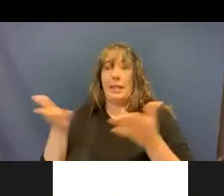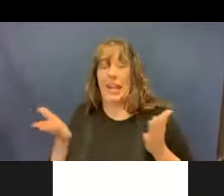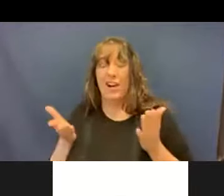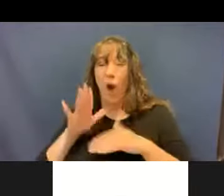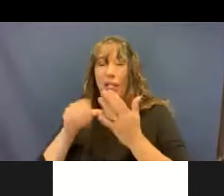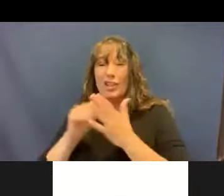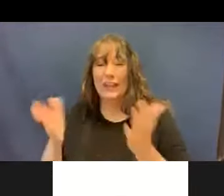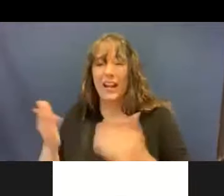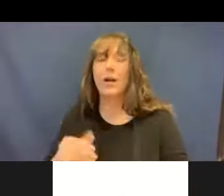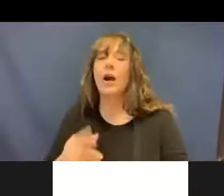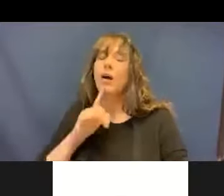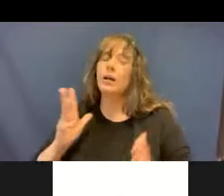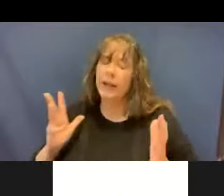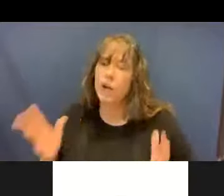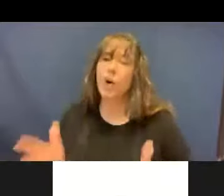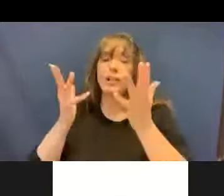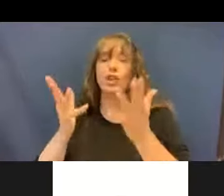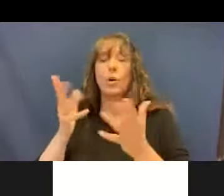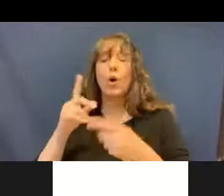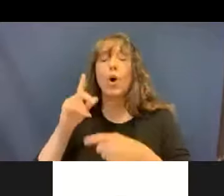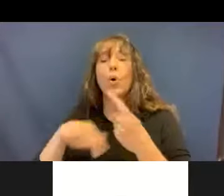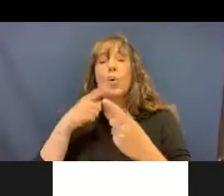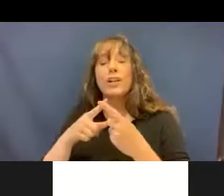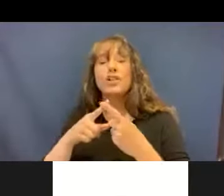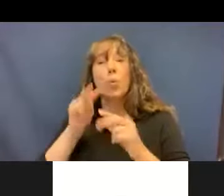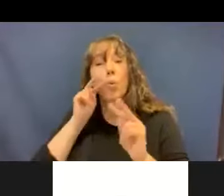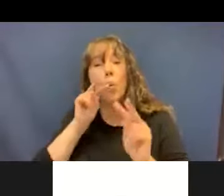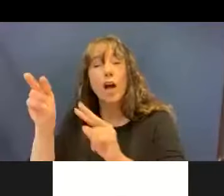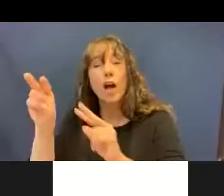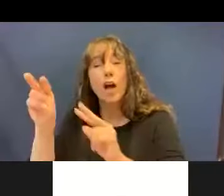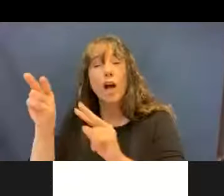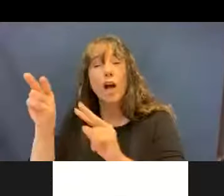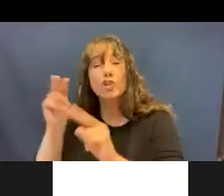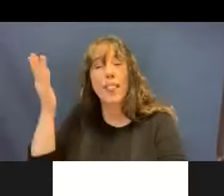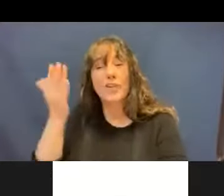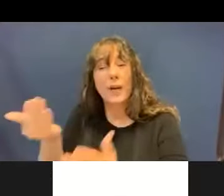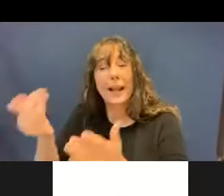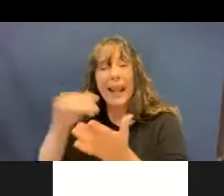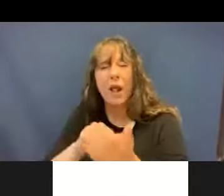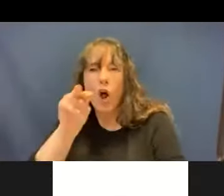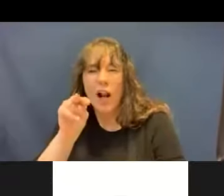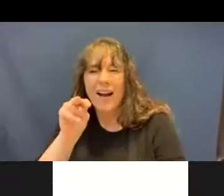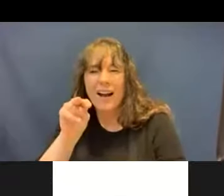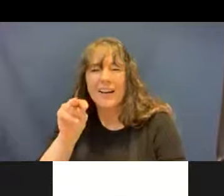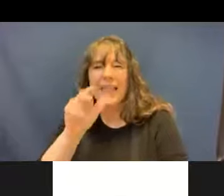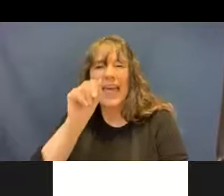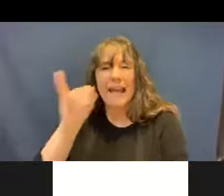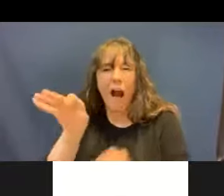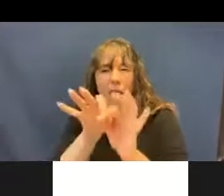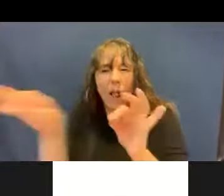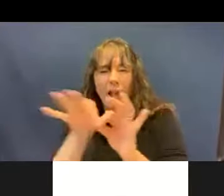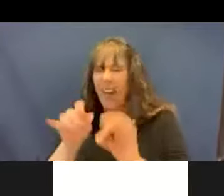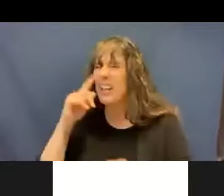you when you're rewatching your lectures, take a look at the Otter.ai, right that's what its called, Otter.ai on the side, and take a look at this